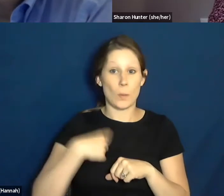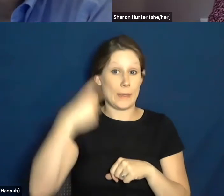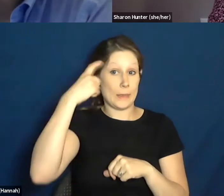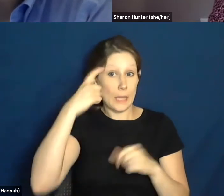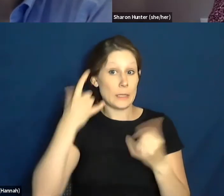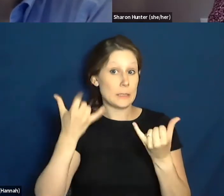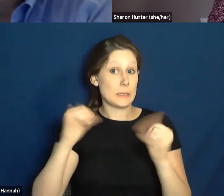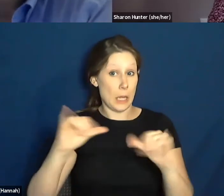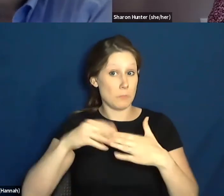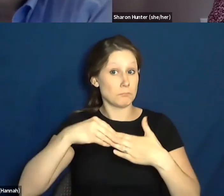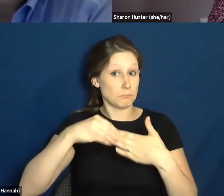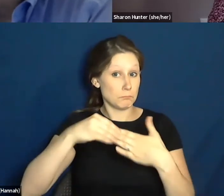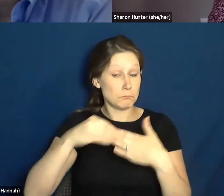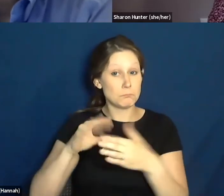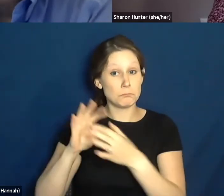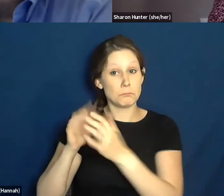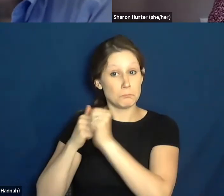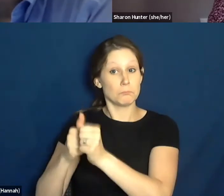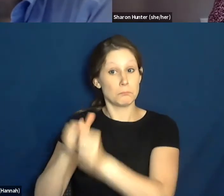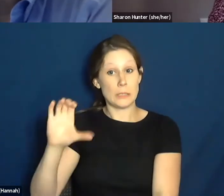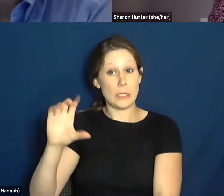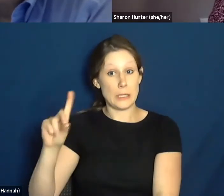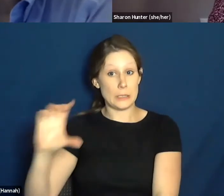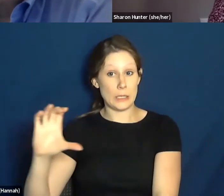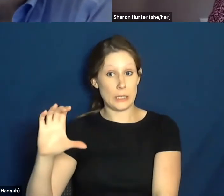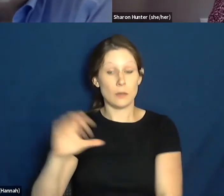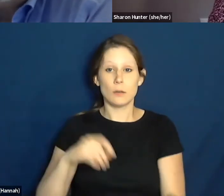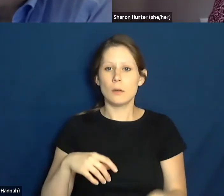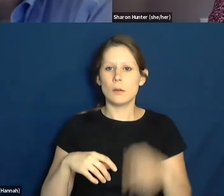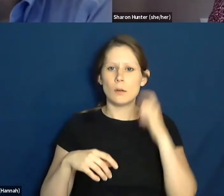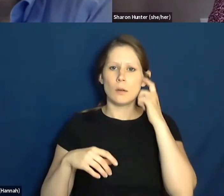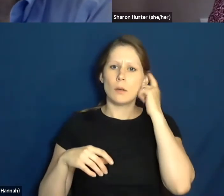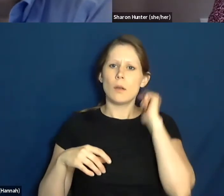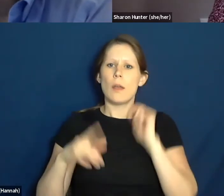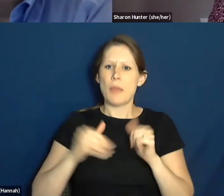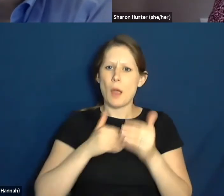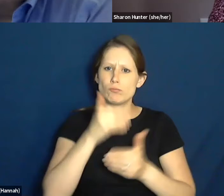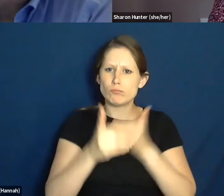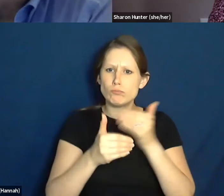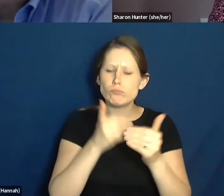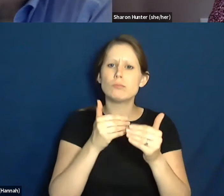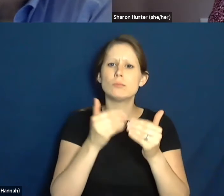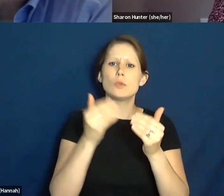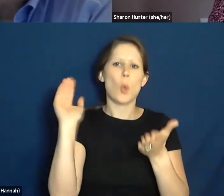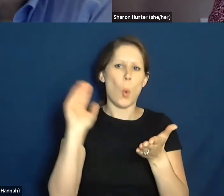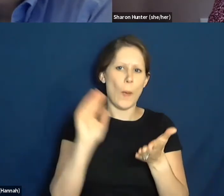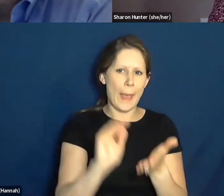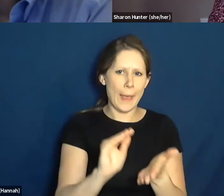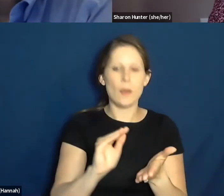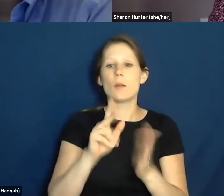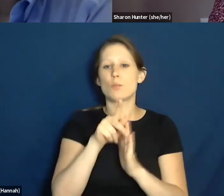in line with CDC and as they go away we will take the protocol level down. At some point